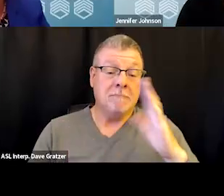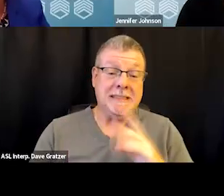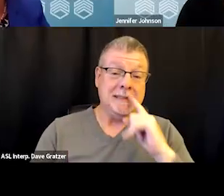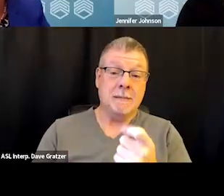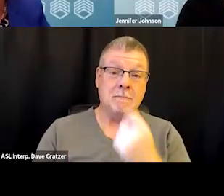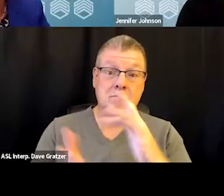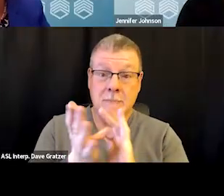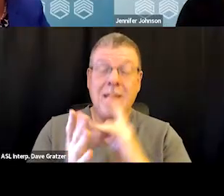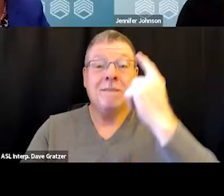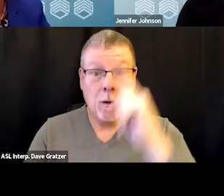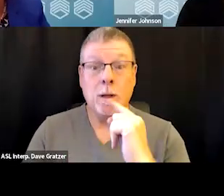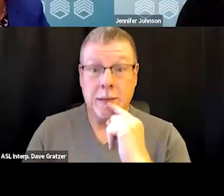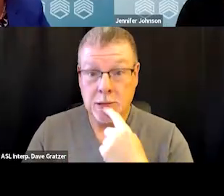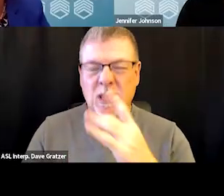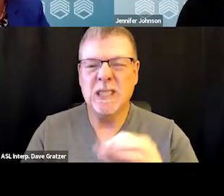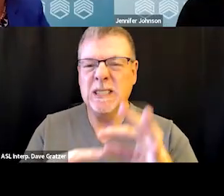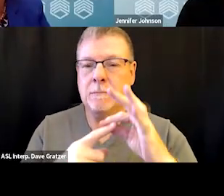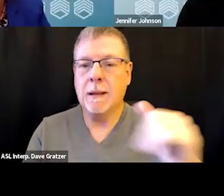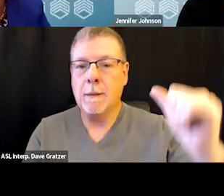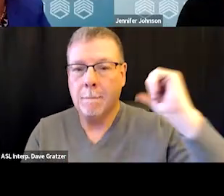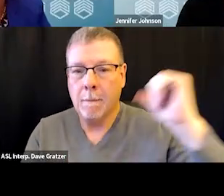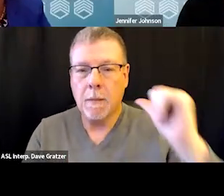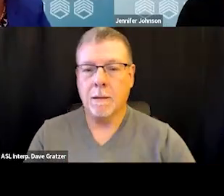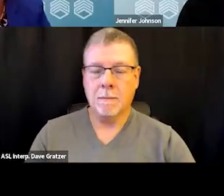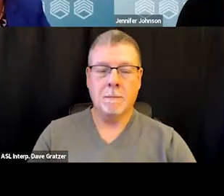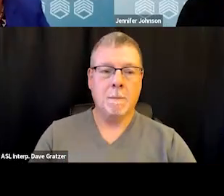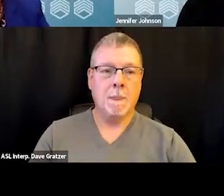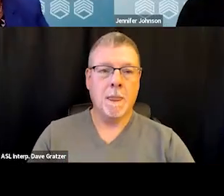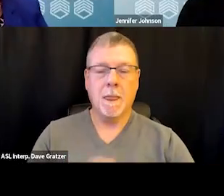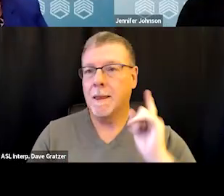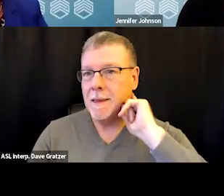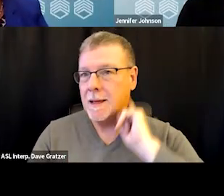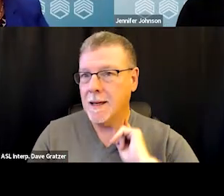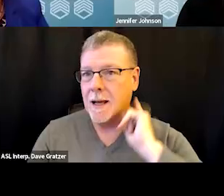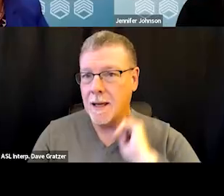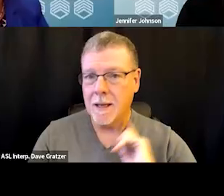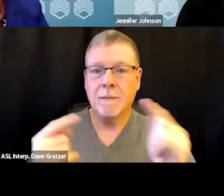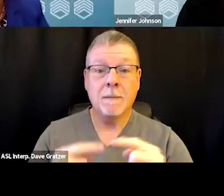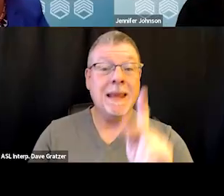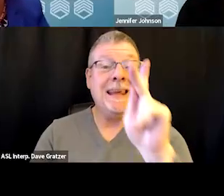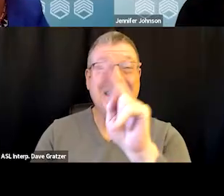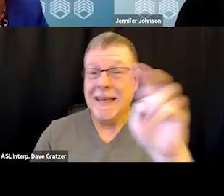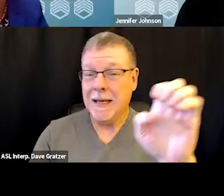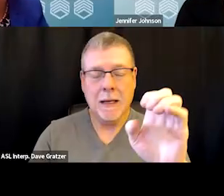serious pain, especially back- the chronic pain, back pain, neck pain, um, knee pain, all of those things.